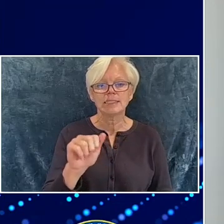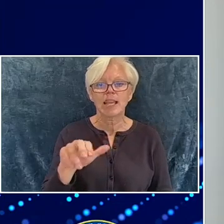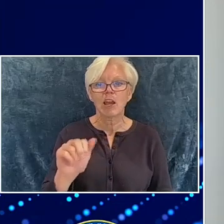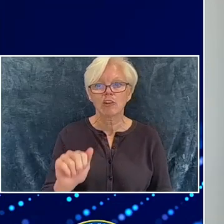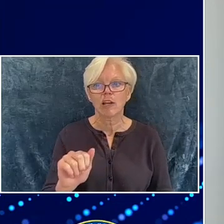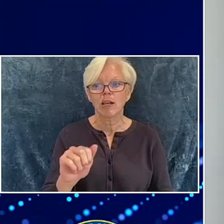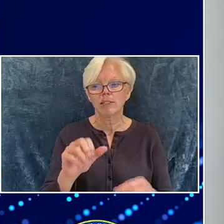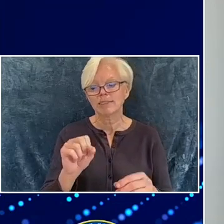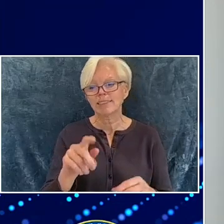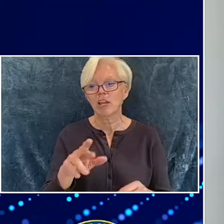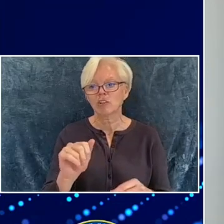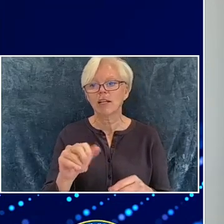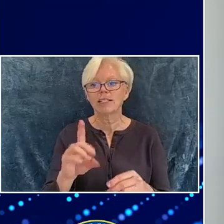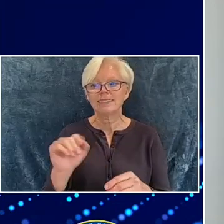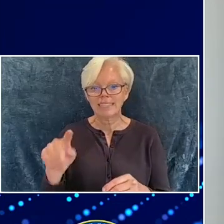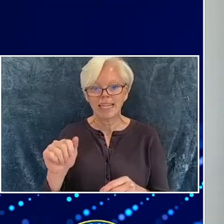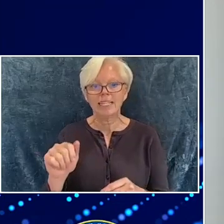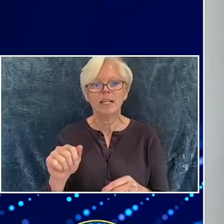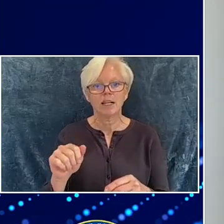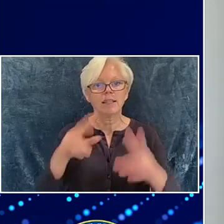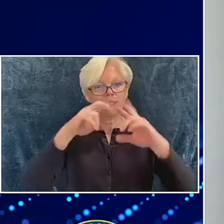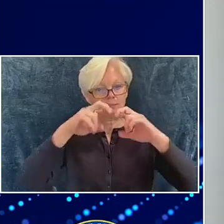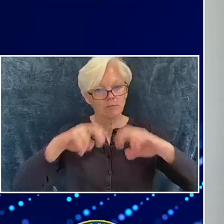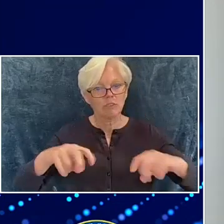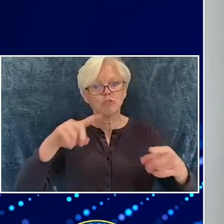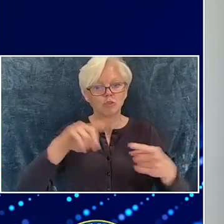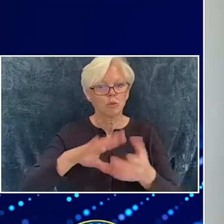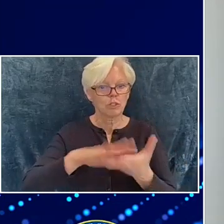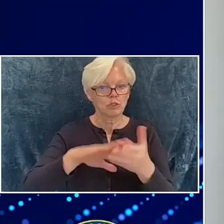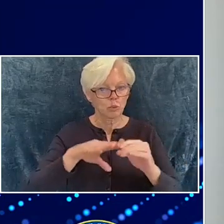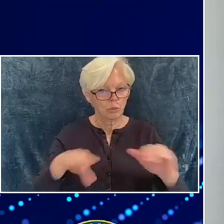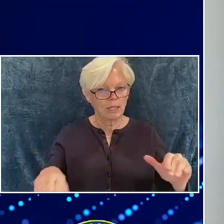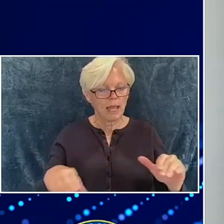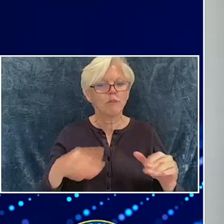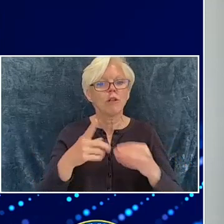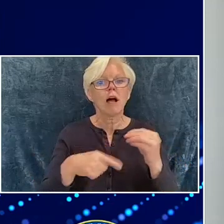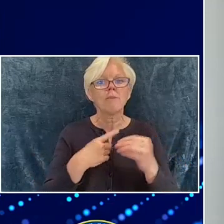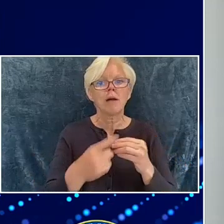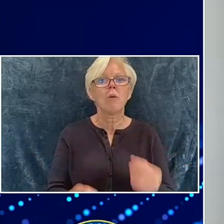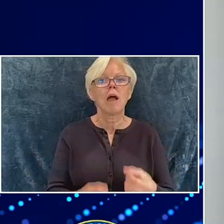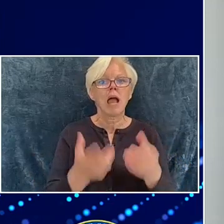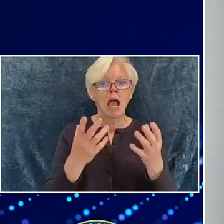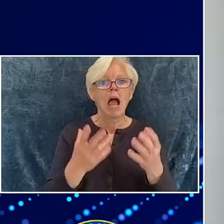the school level regarding how many students the schools enroll, the schools